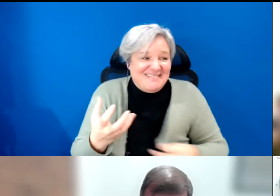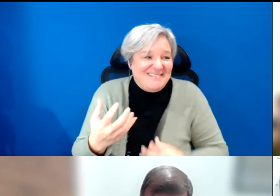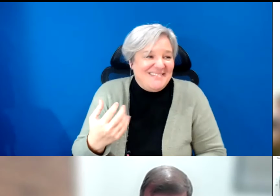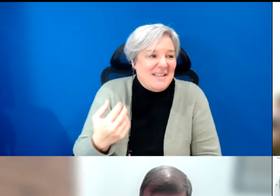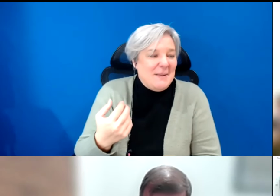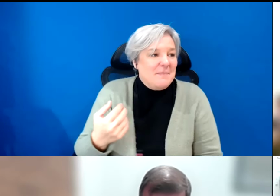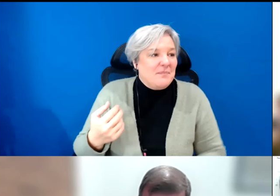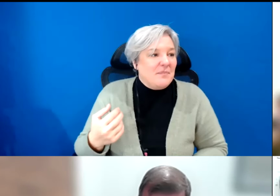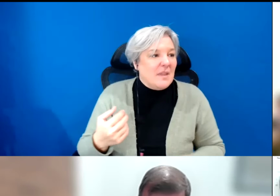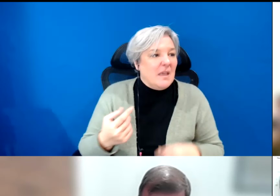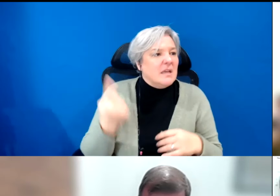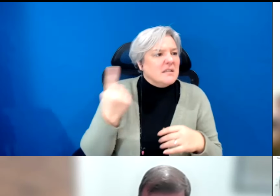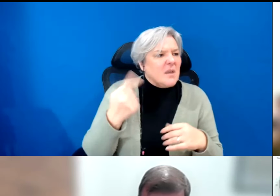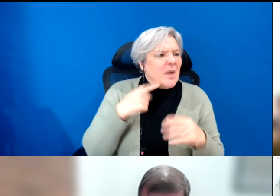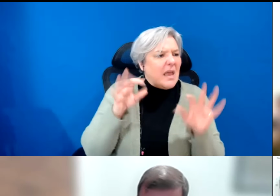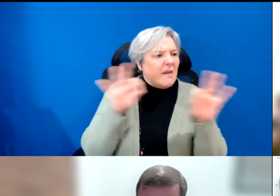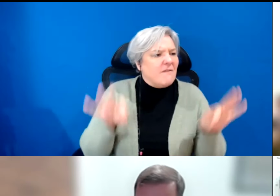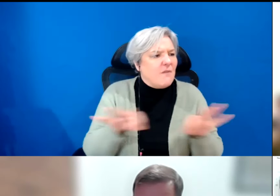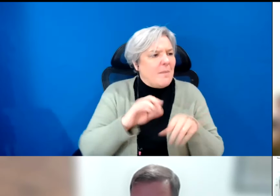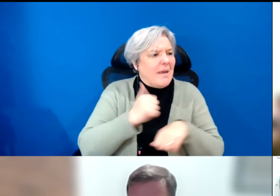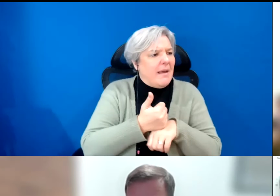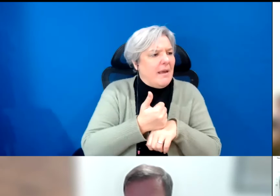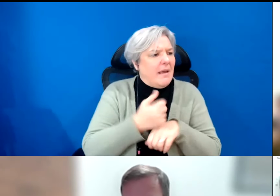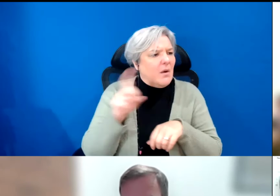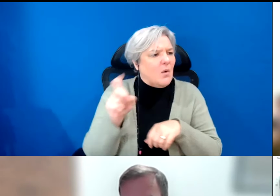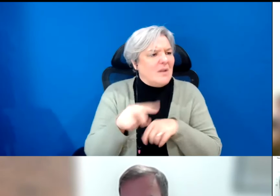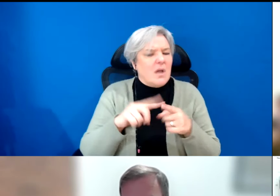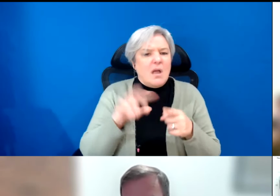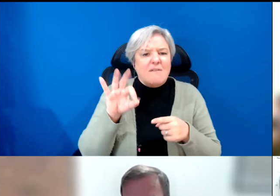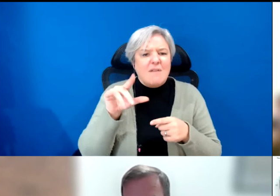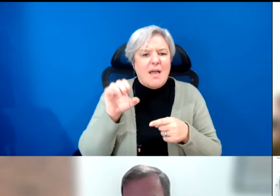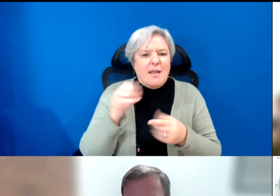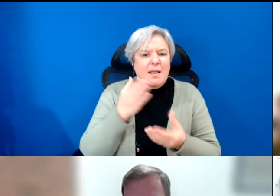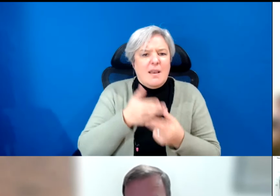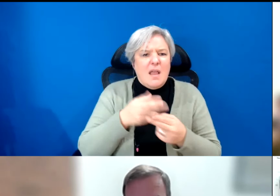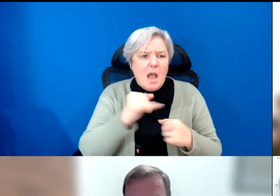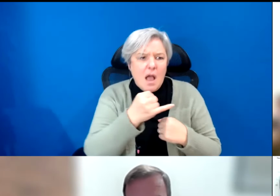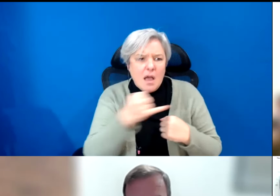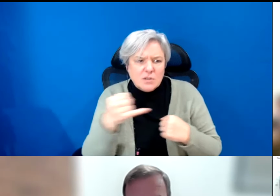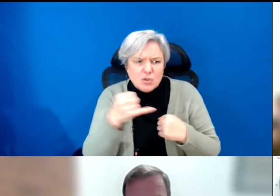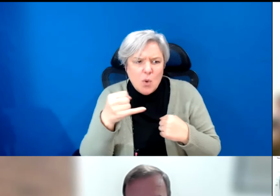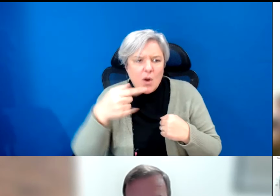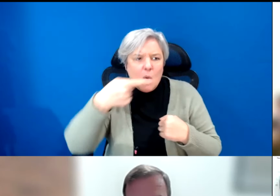had a formatting question on their file names. They're using underscores and not dashes. Is that okay?